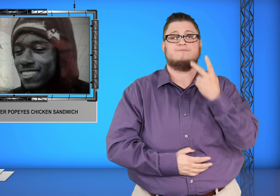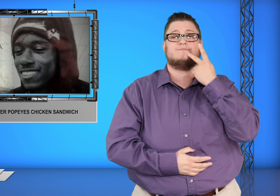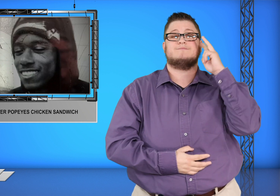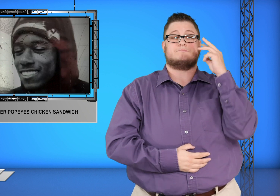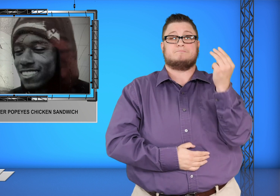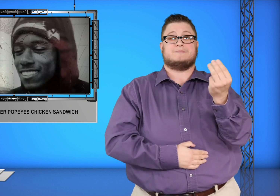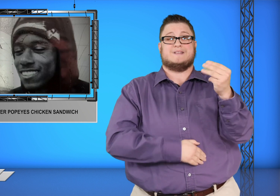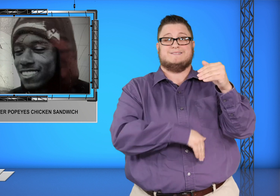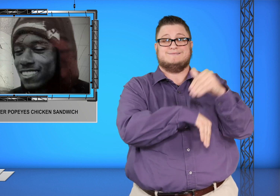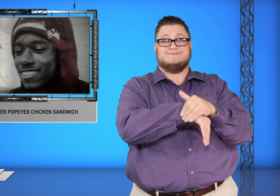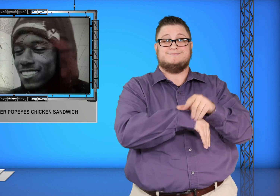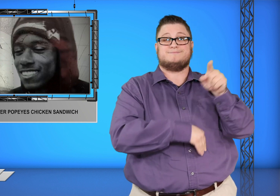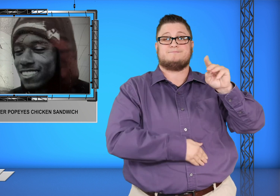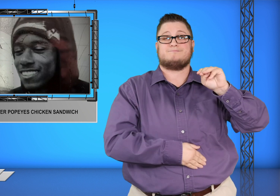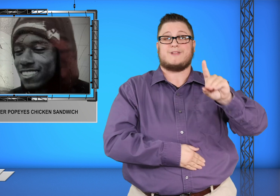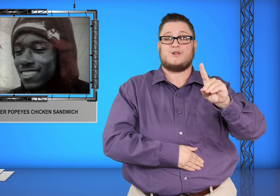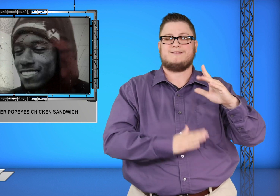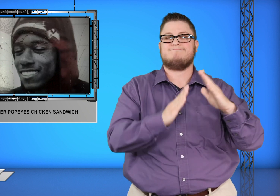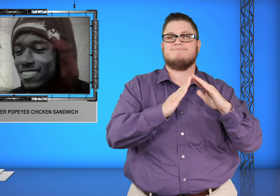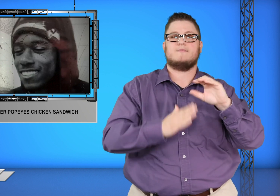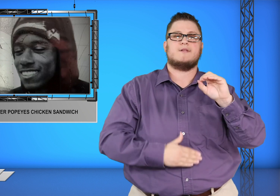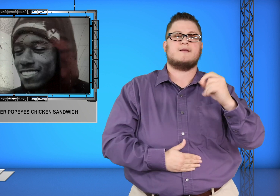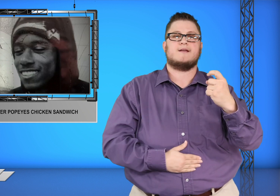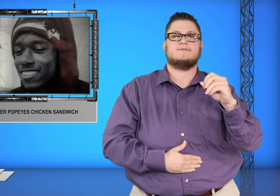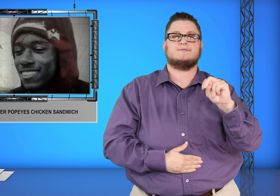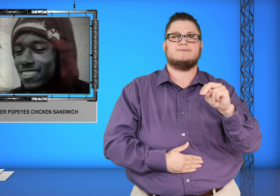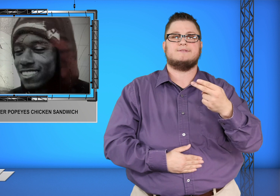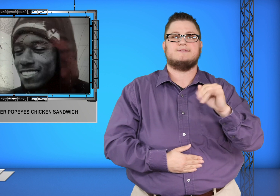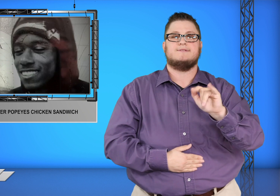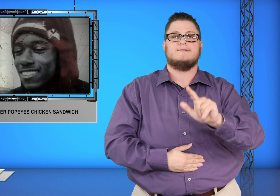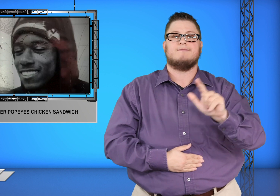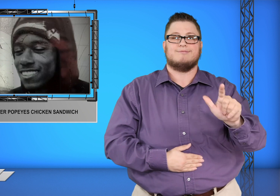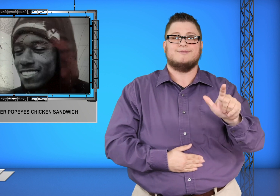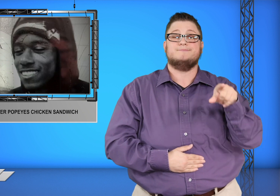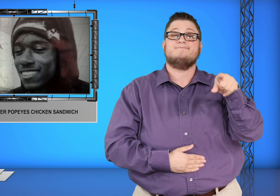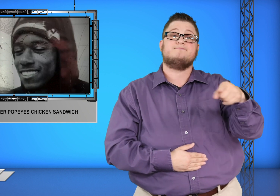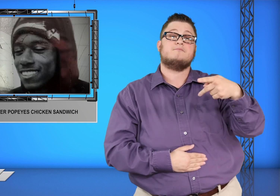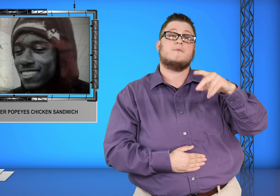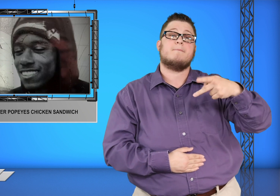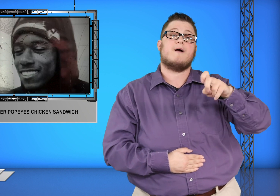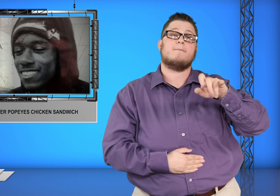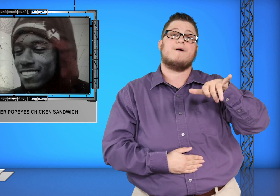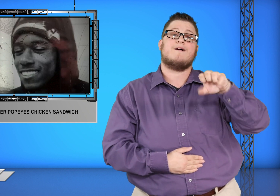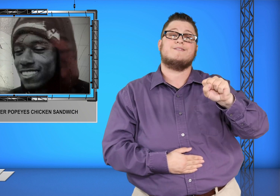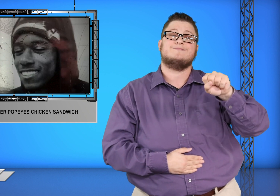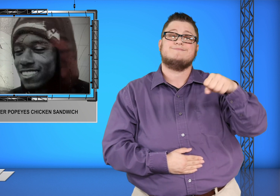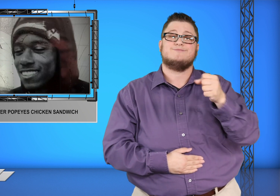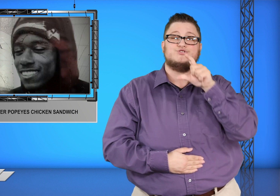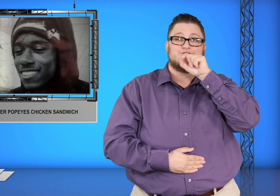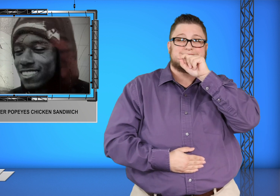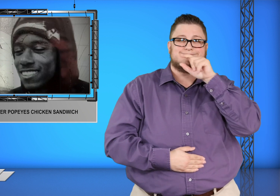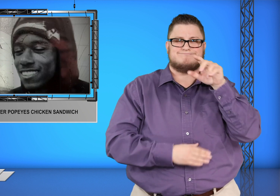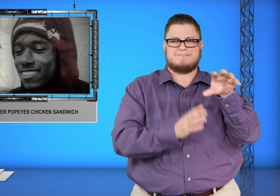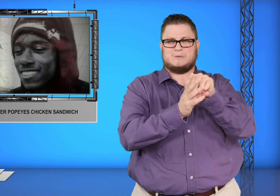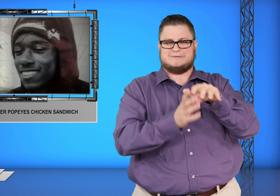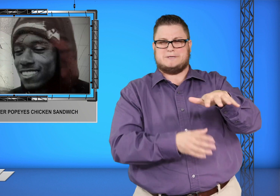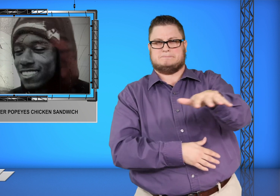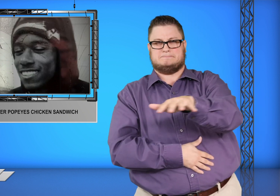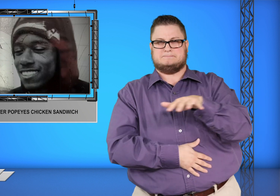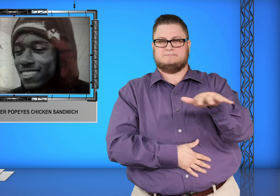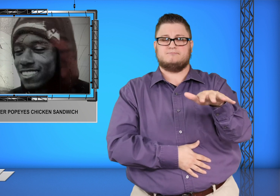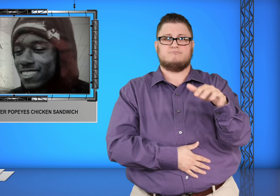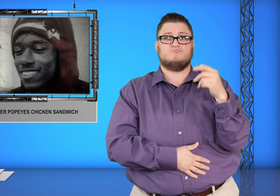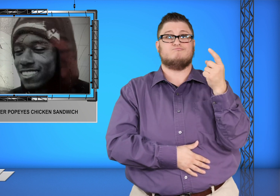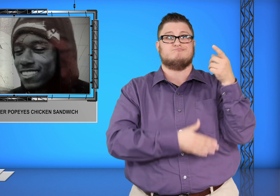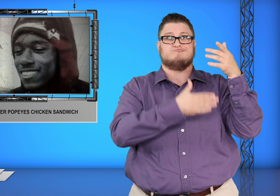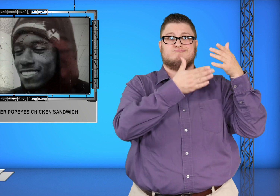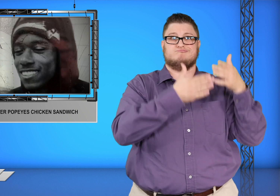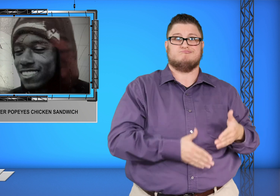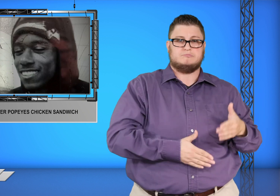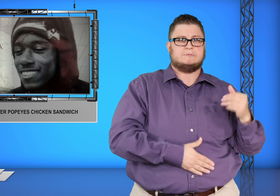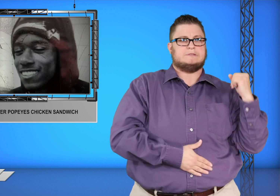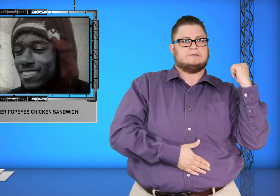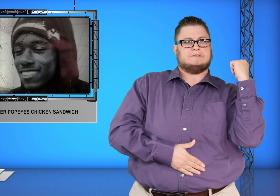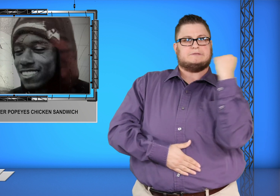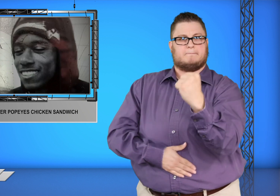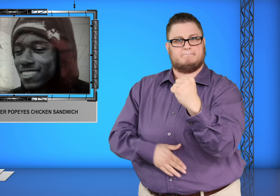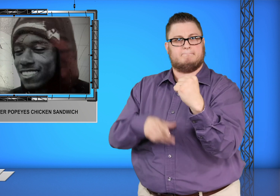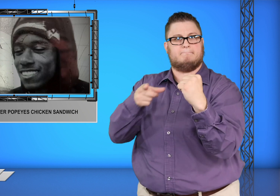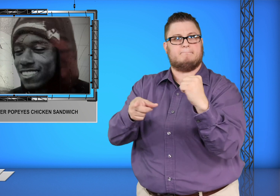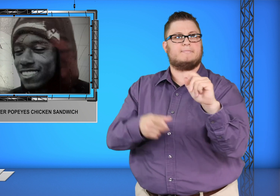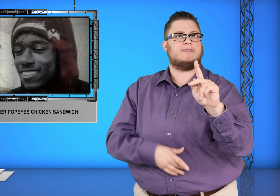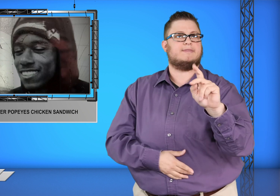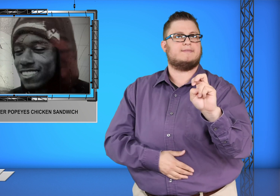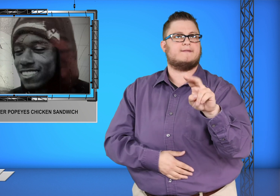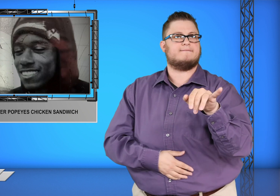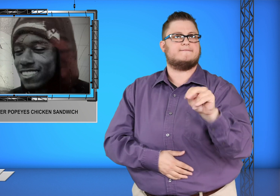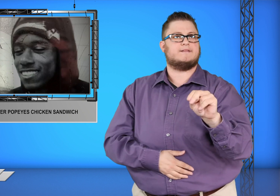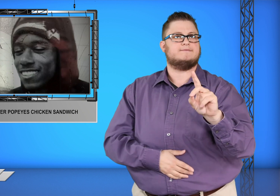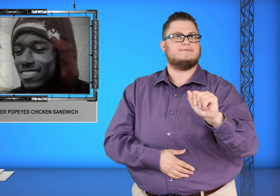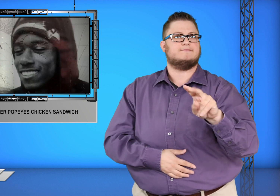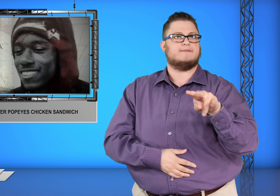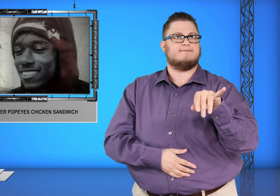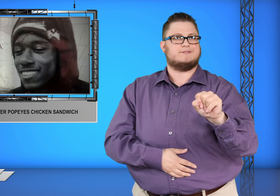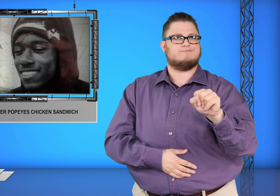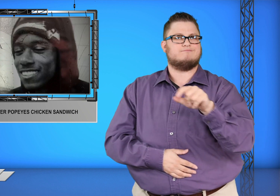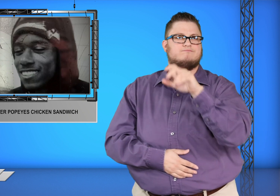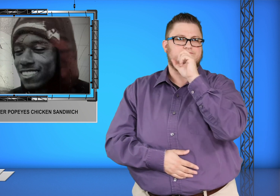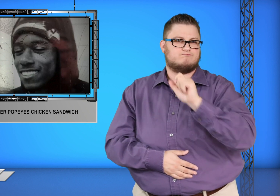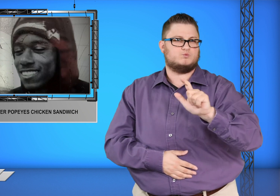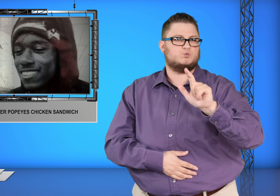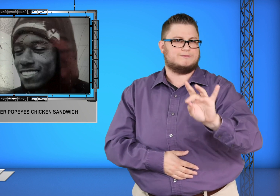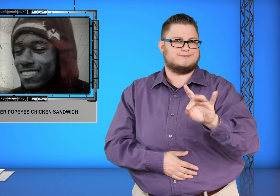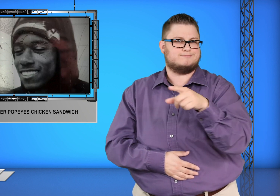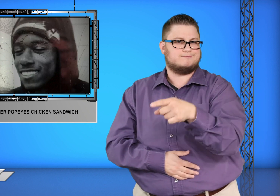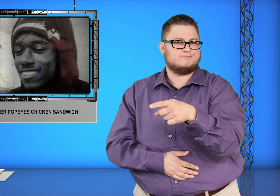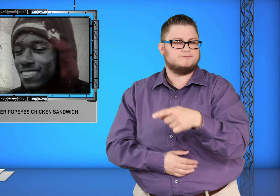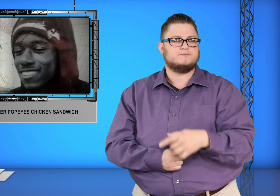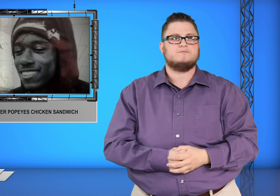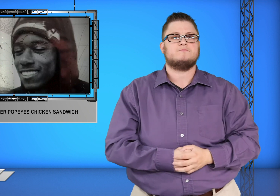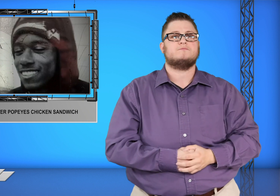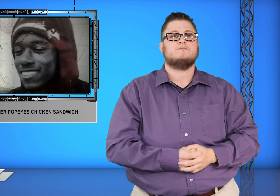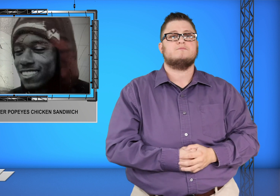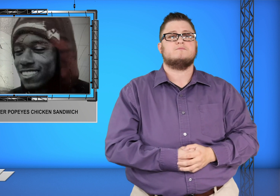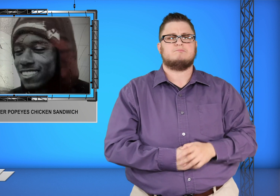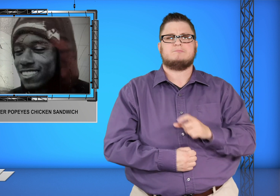On Monday night 28-year-old Kevin Davis was stabbed outside of a Popeyes in Oxon Hill, Maryland.